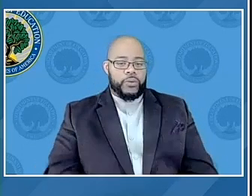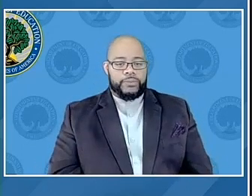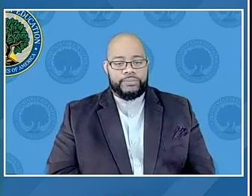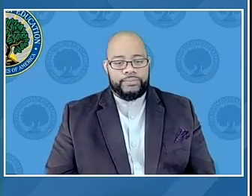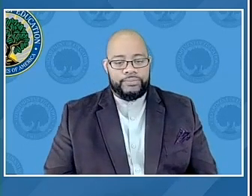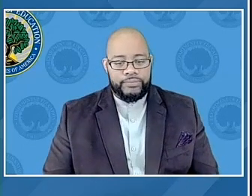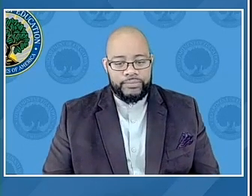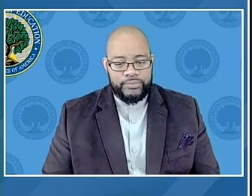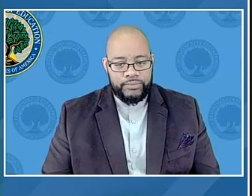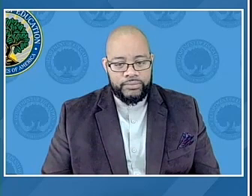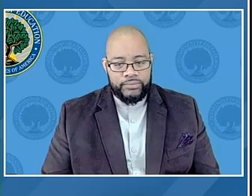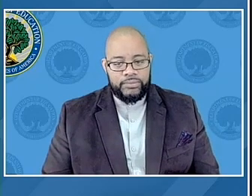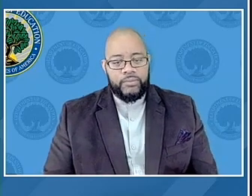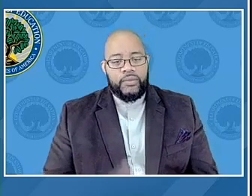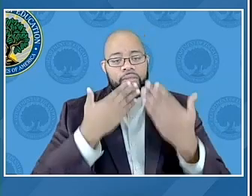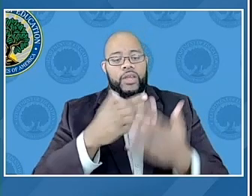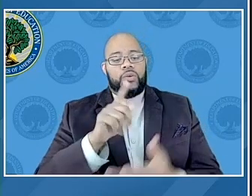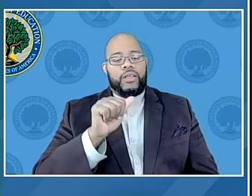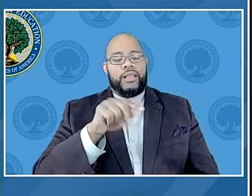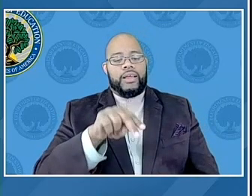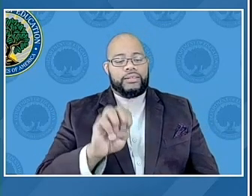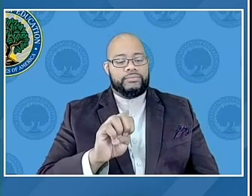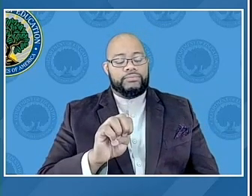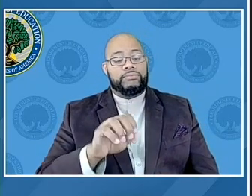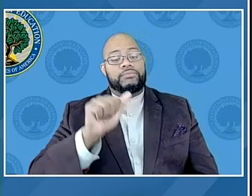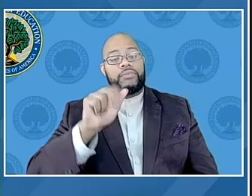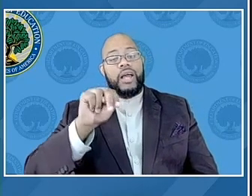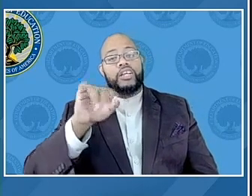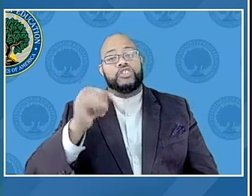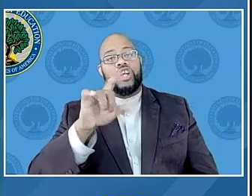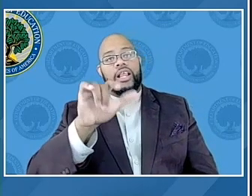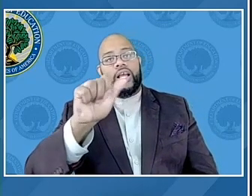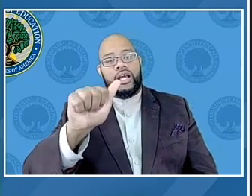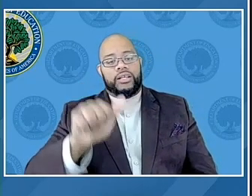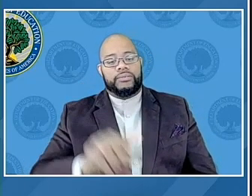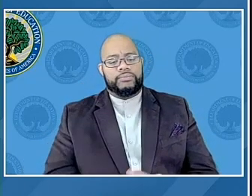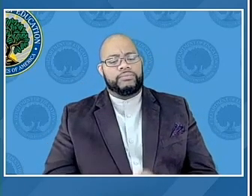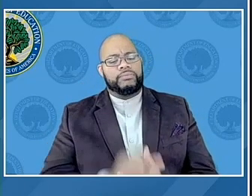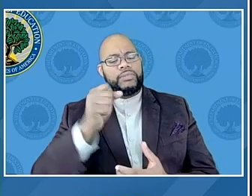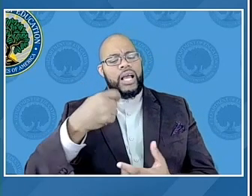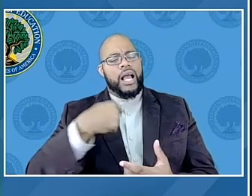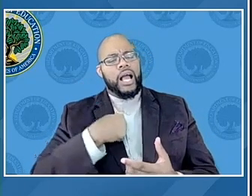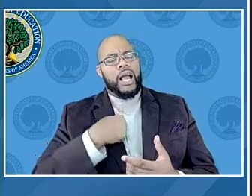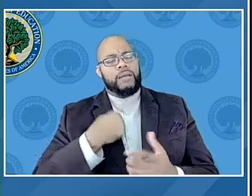Thank you, Lane. Angelika? Yes, I'm coming at this from a perspective